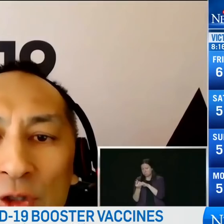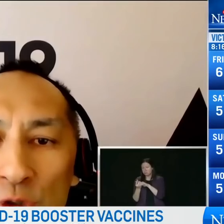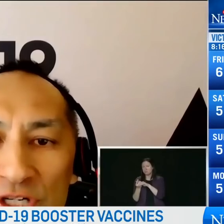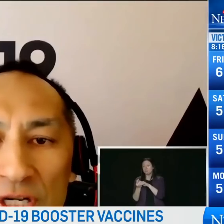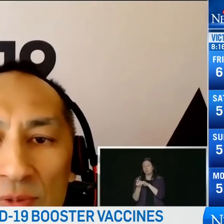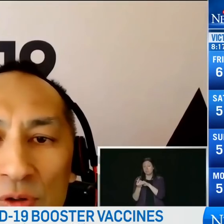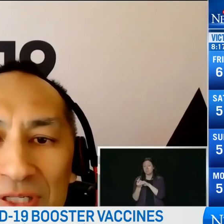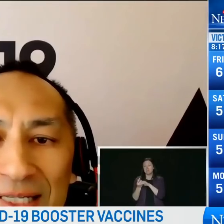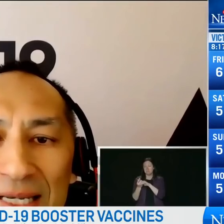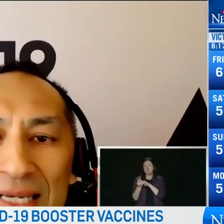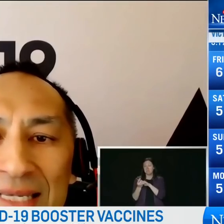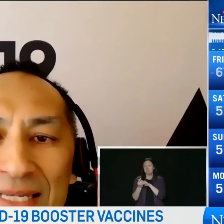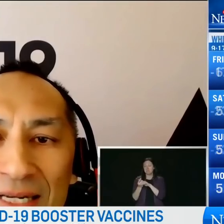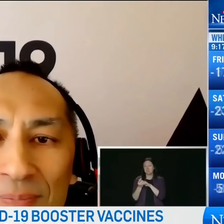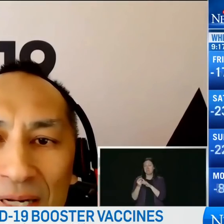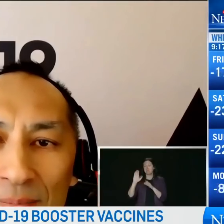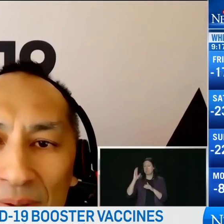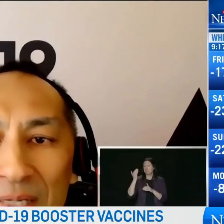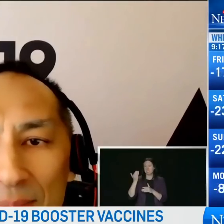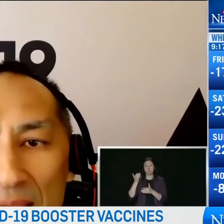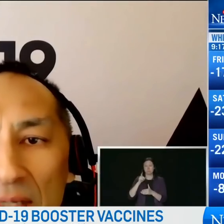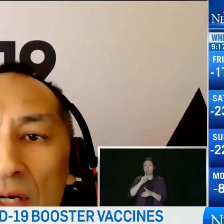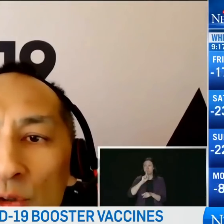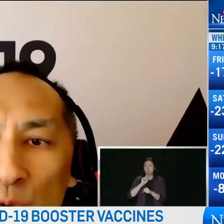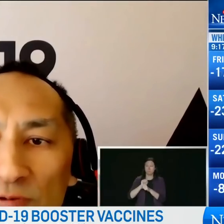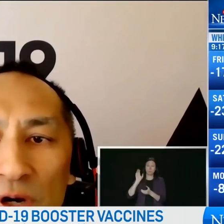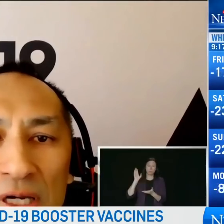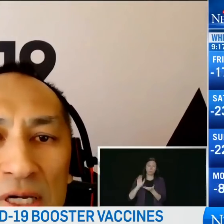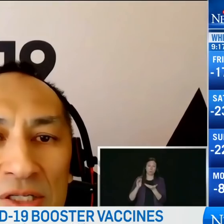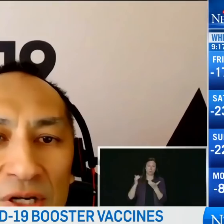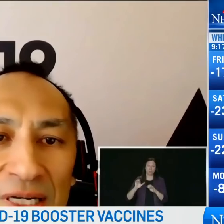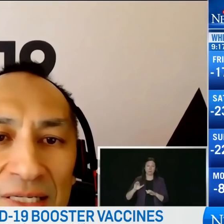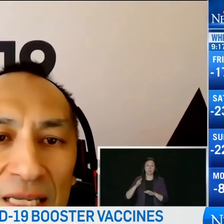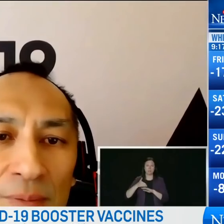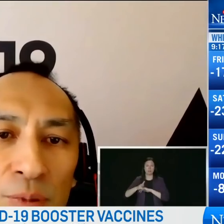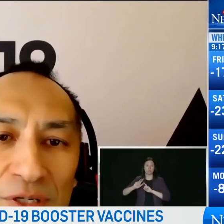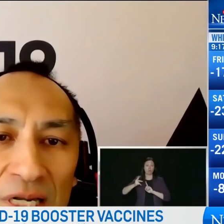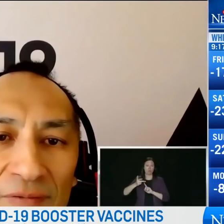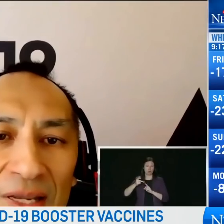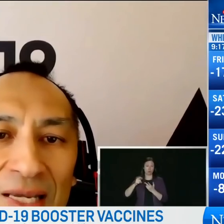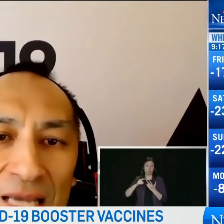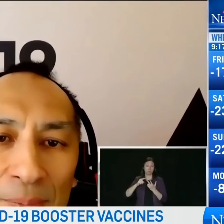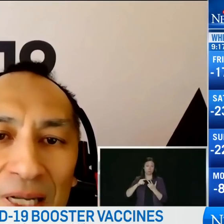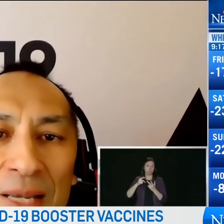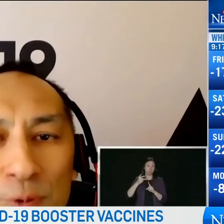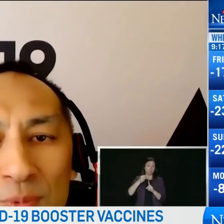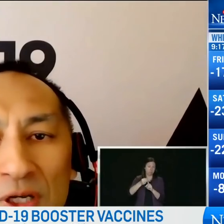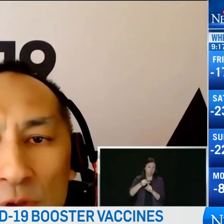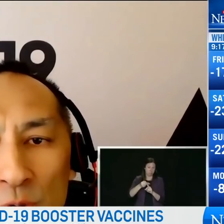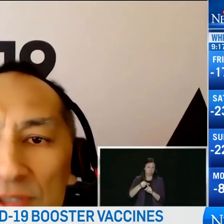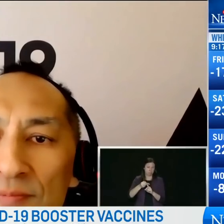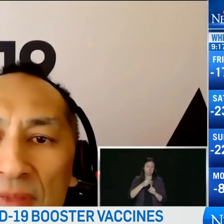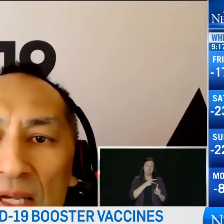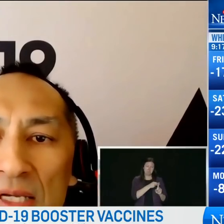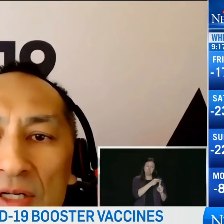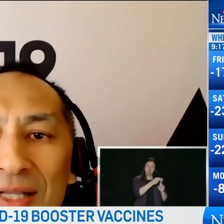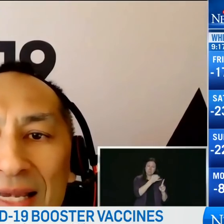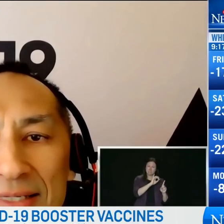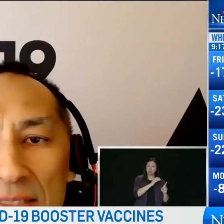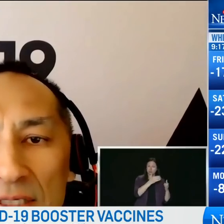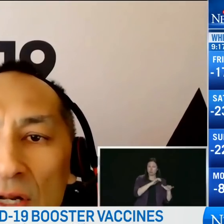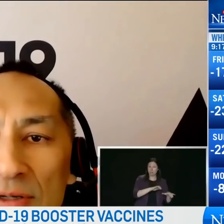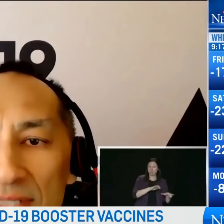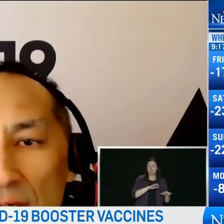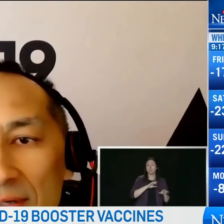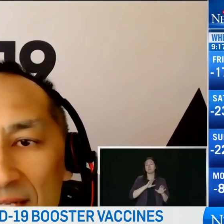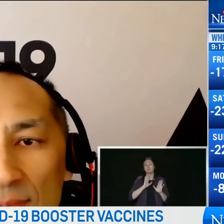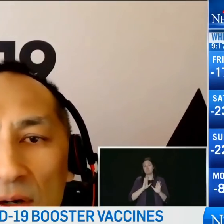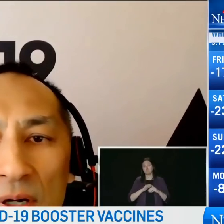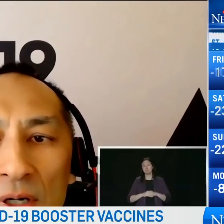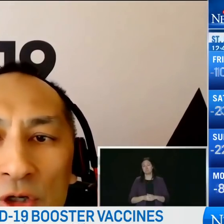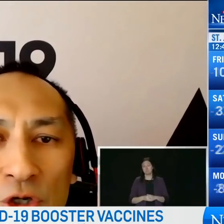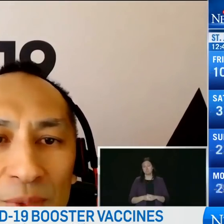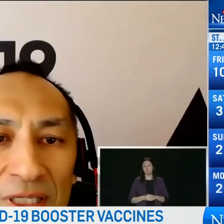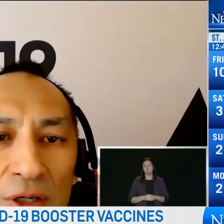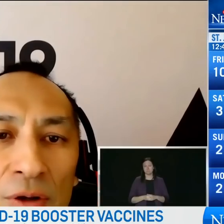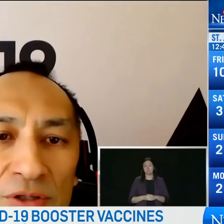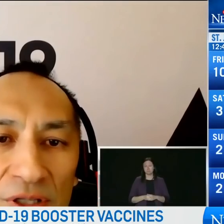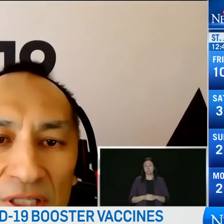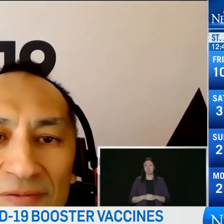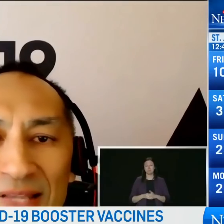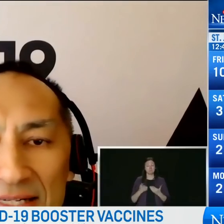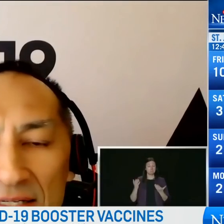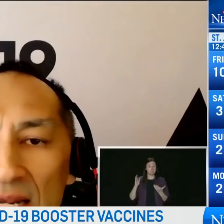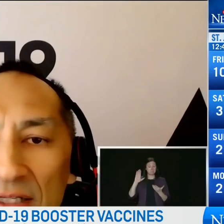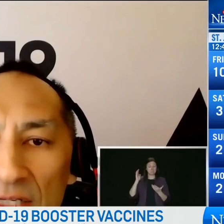THE RARE RISK OF MYOCARDITIS OR